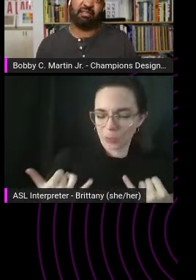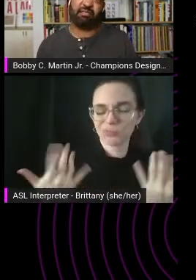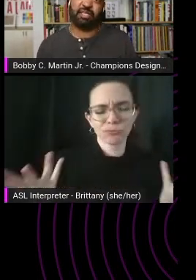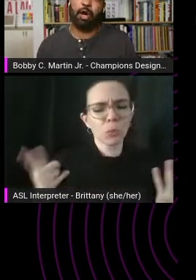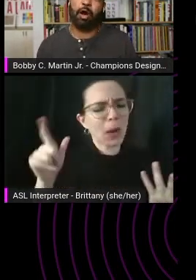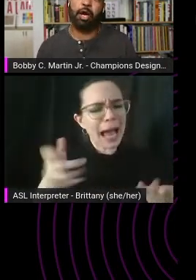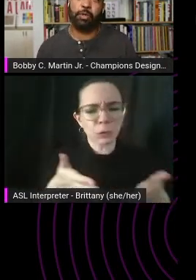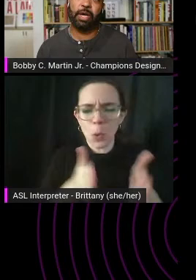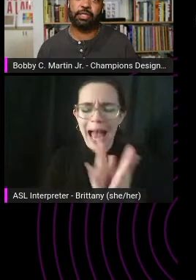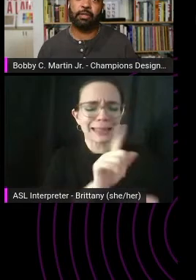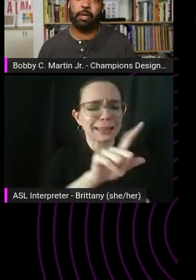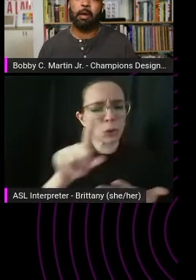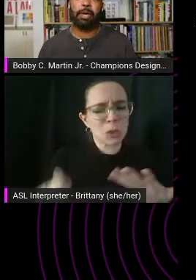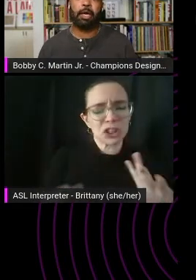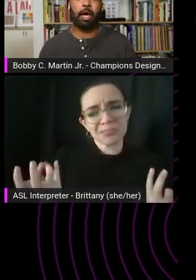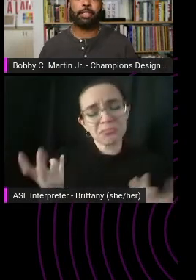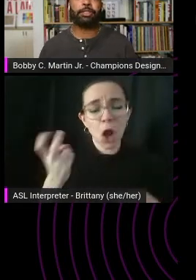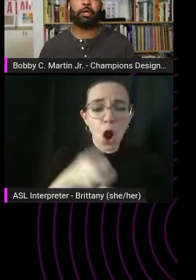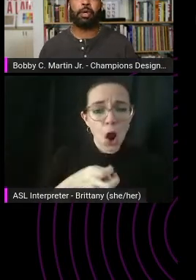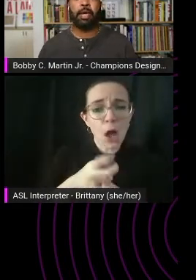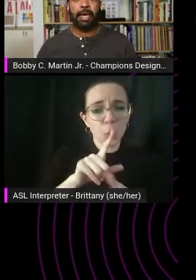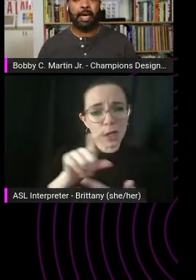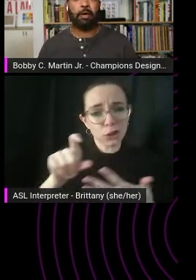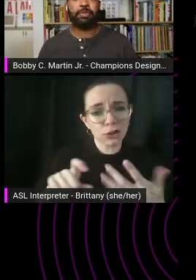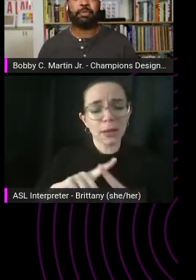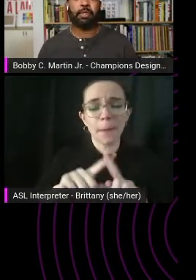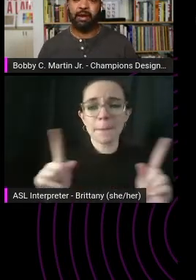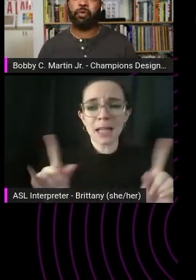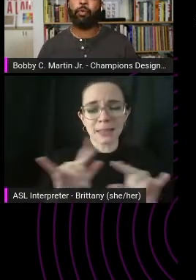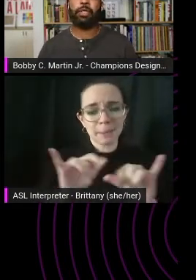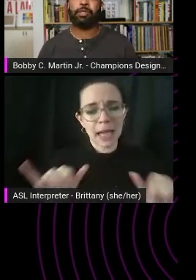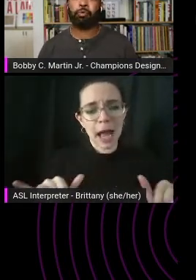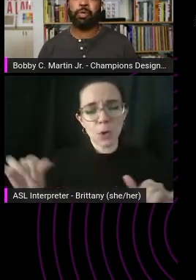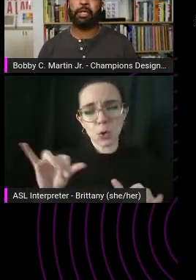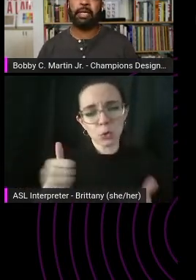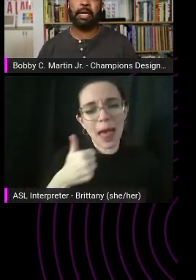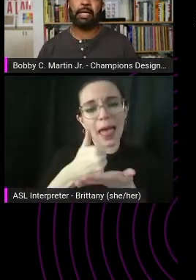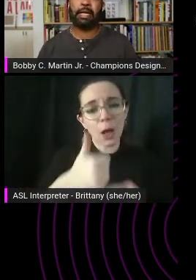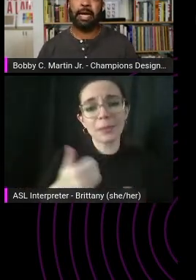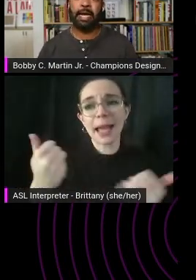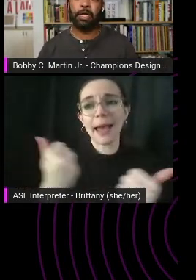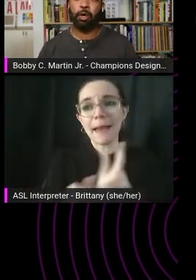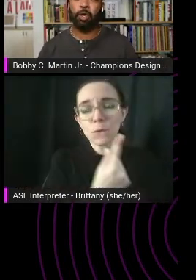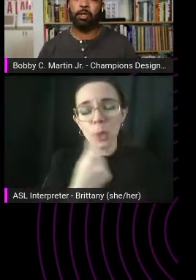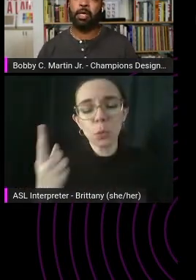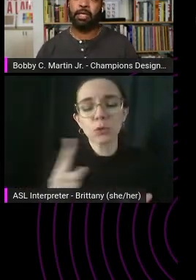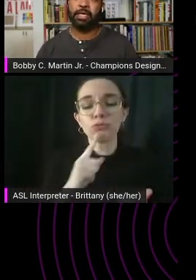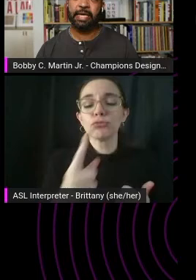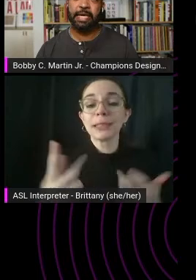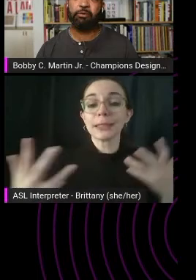It's a hard question, but it also helps everyone to really align on the key